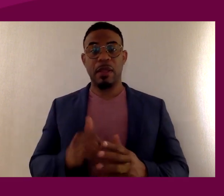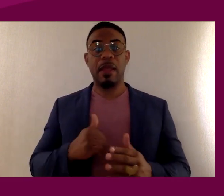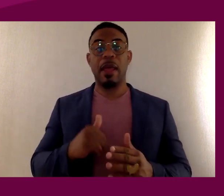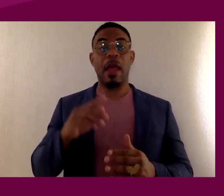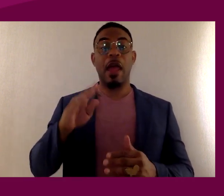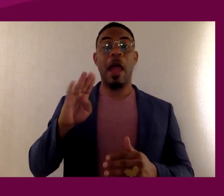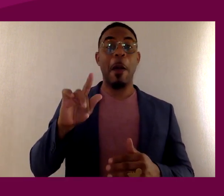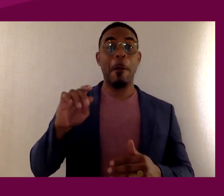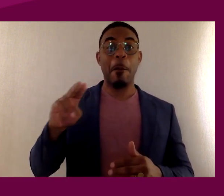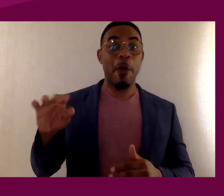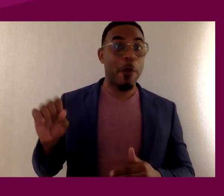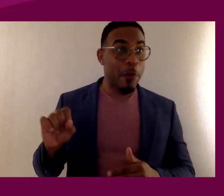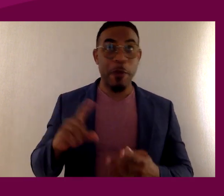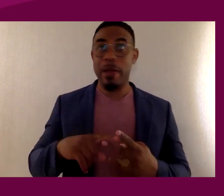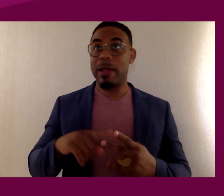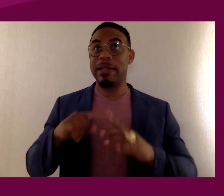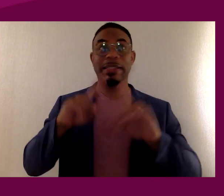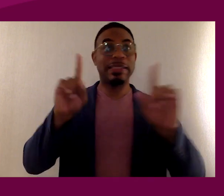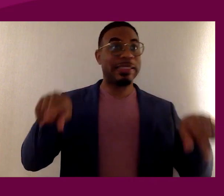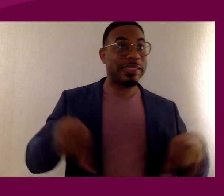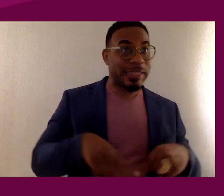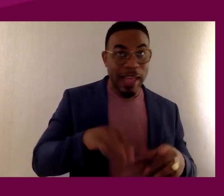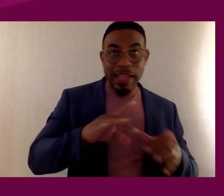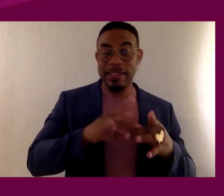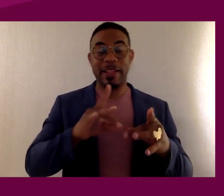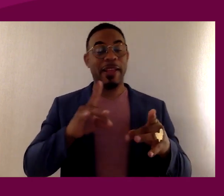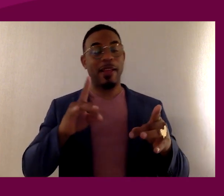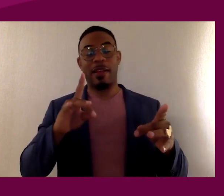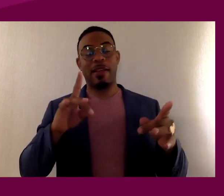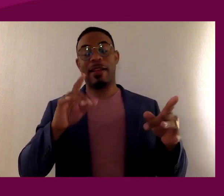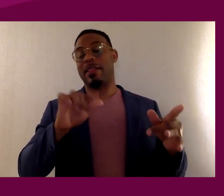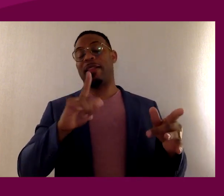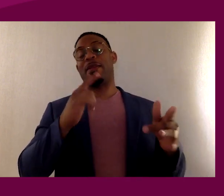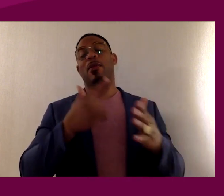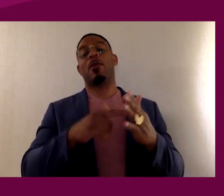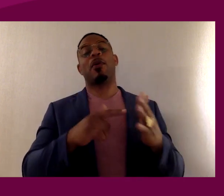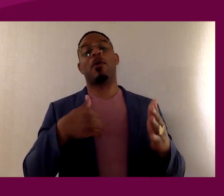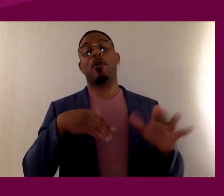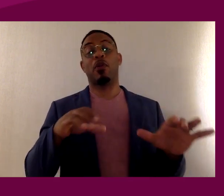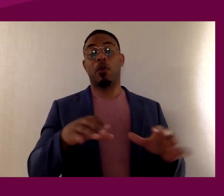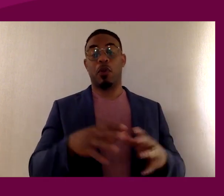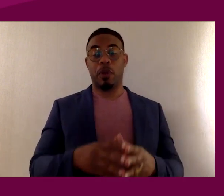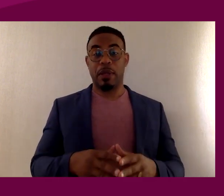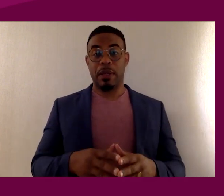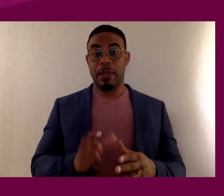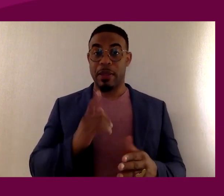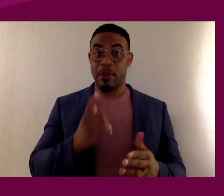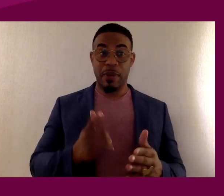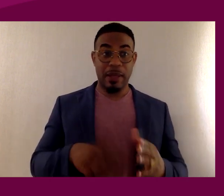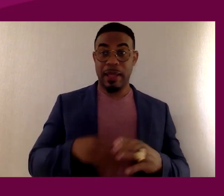they would have teachers. They had balloons. They had signs saying, this is what we're